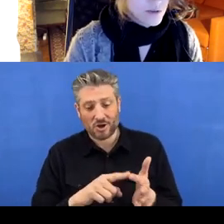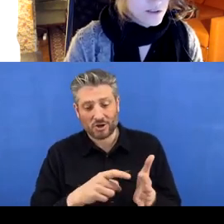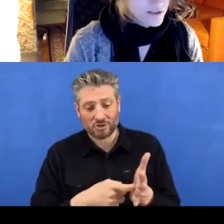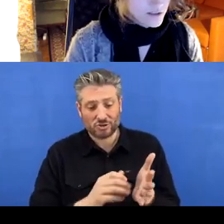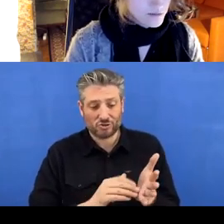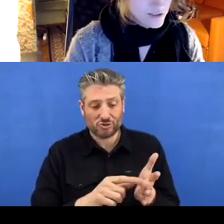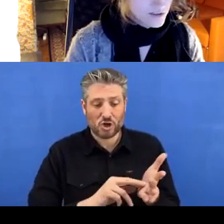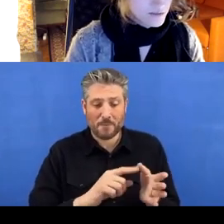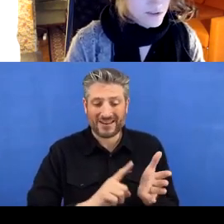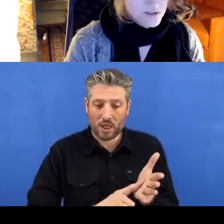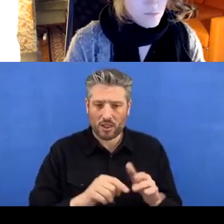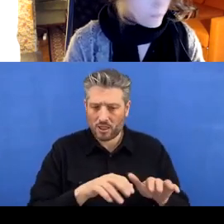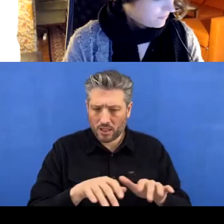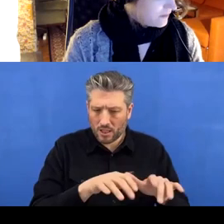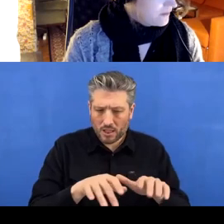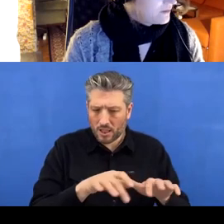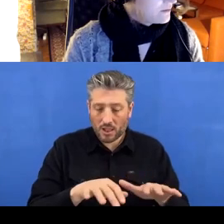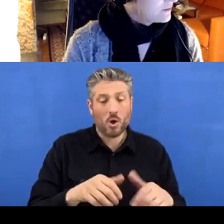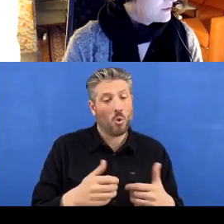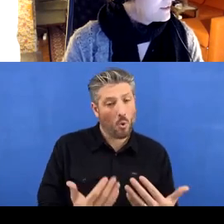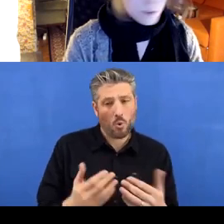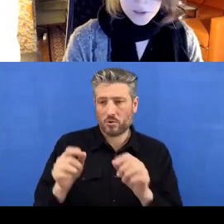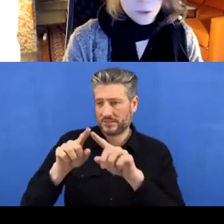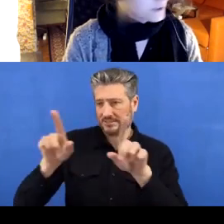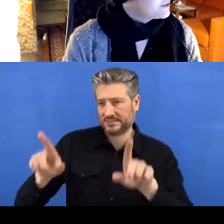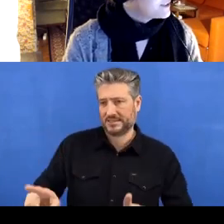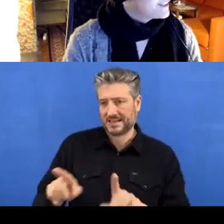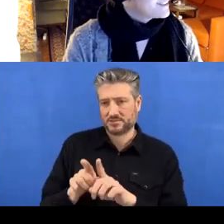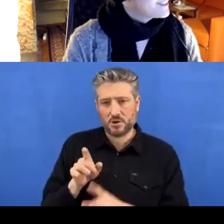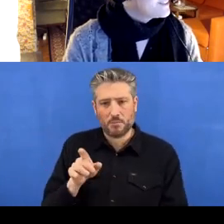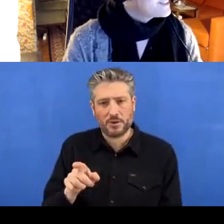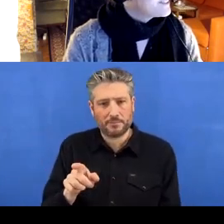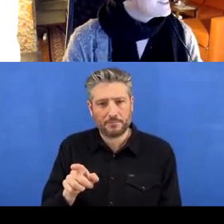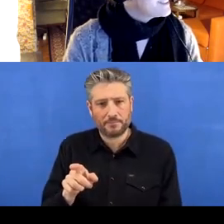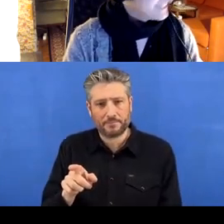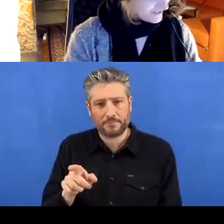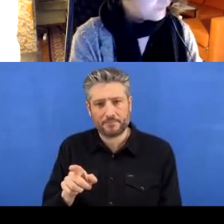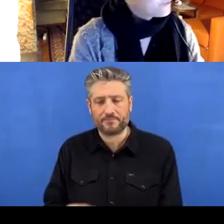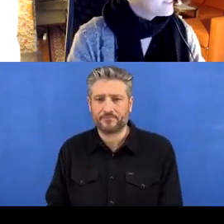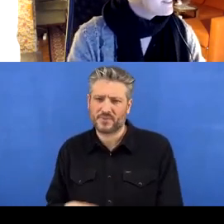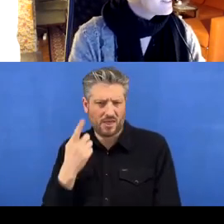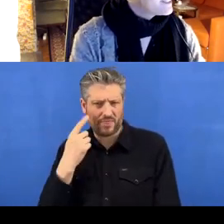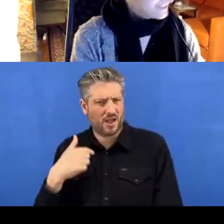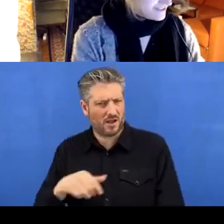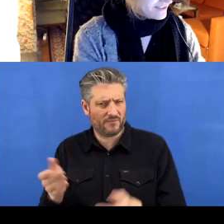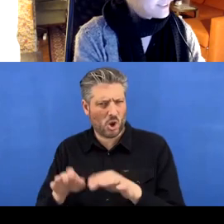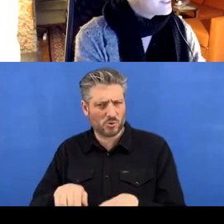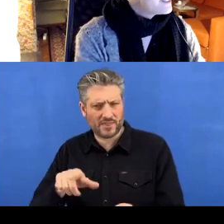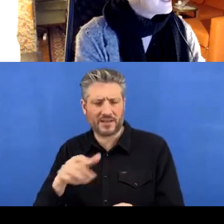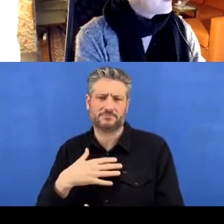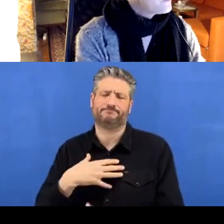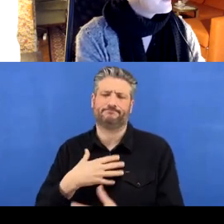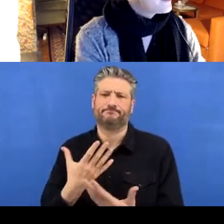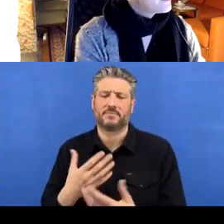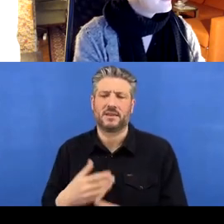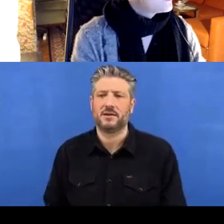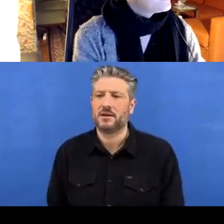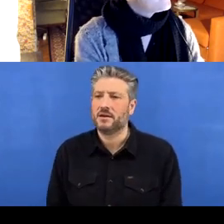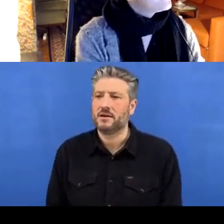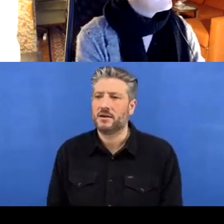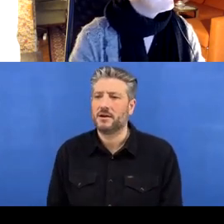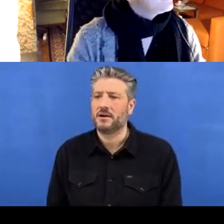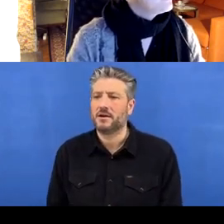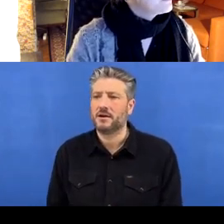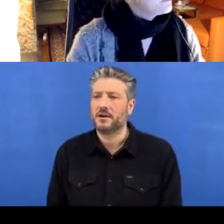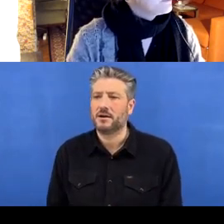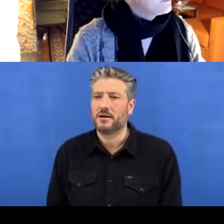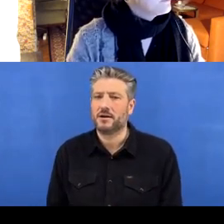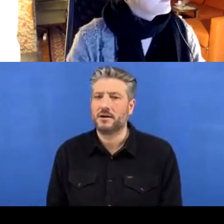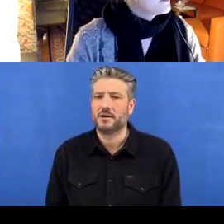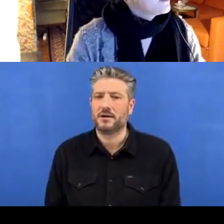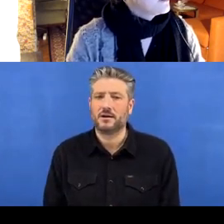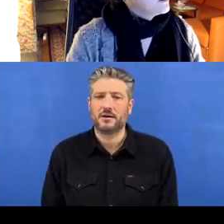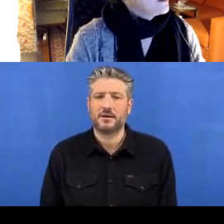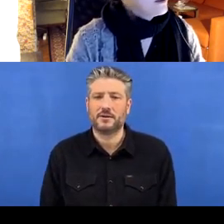Desktop which I seem to have closed for a second time despite needing it, once again.